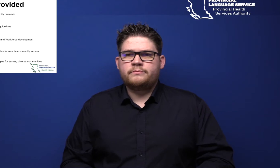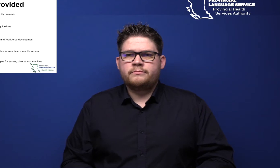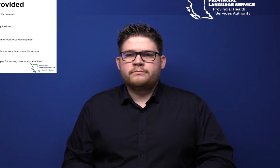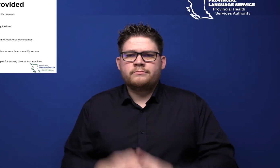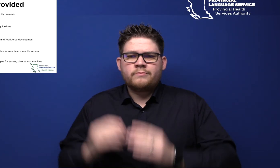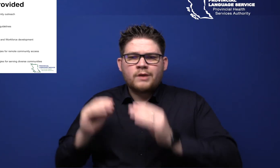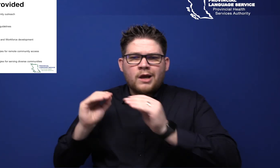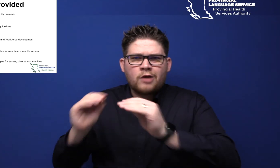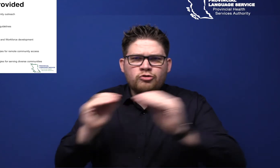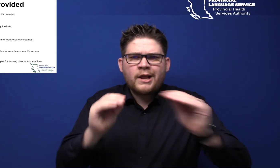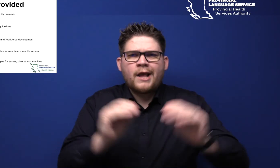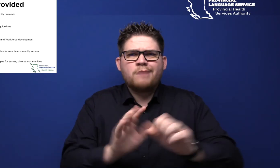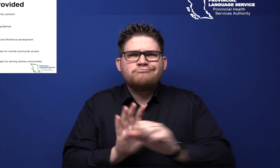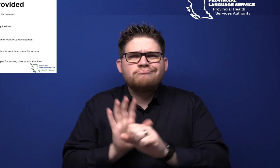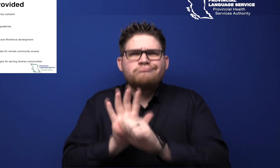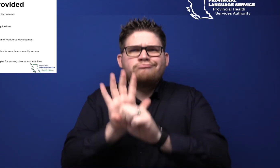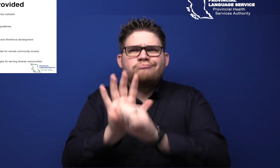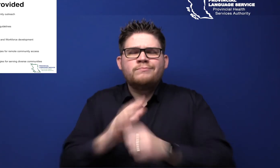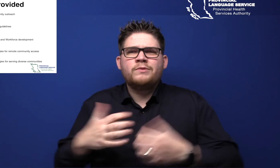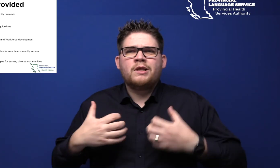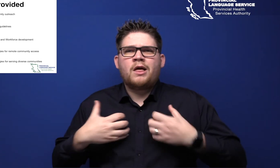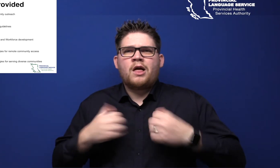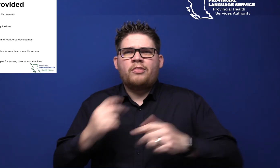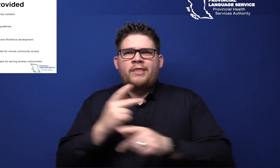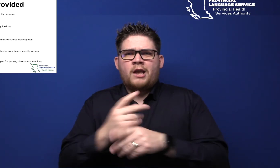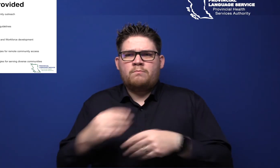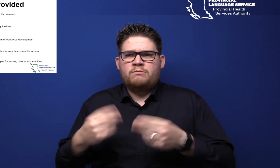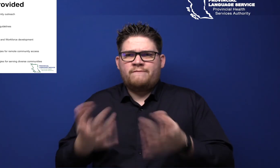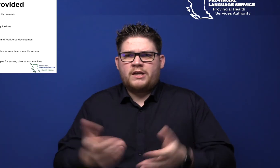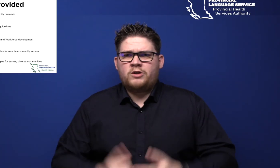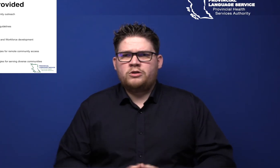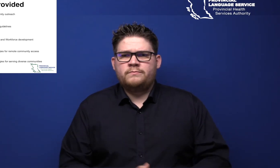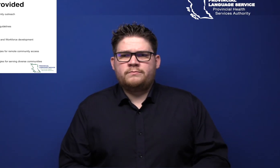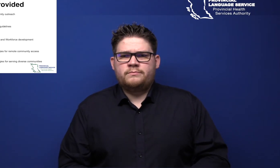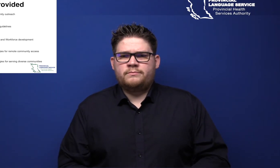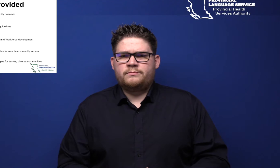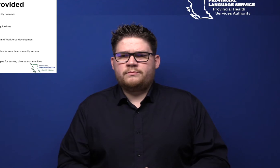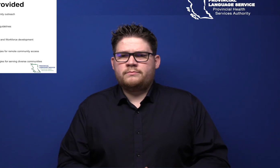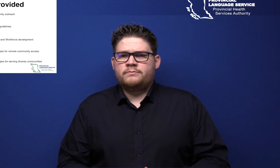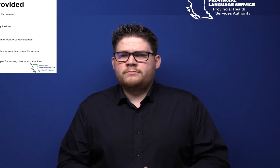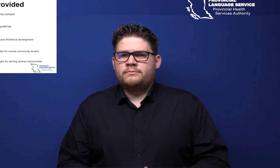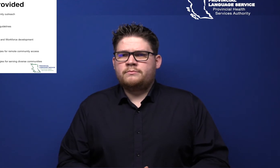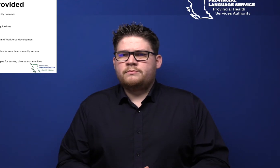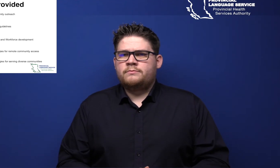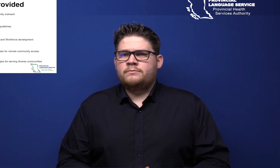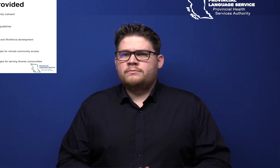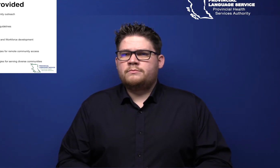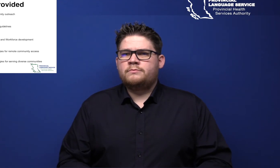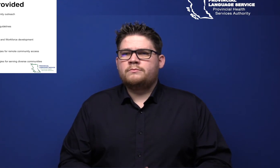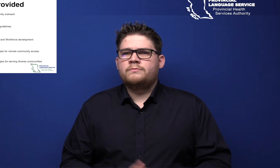EDUCATING HEALTH CARE PROVIDERS.